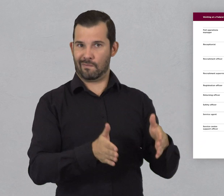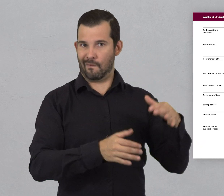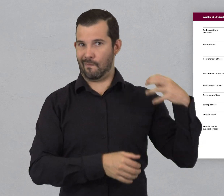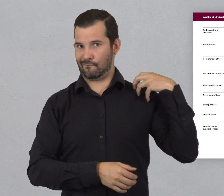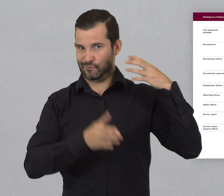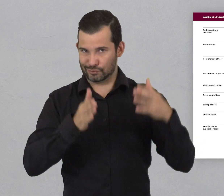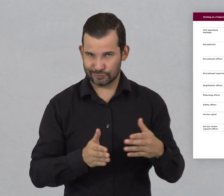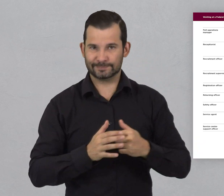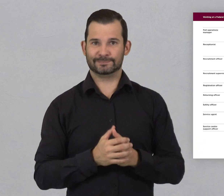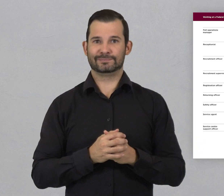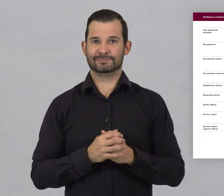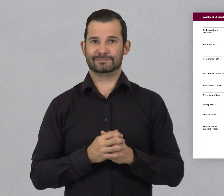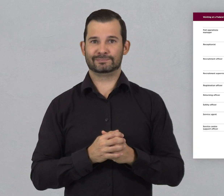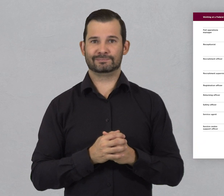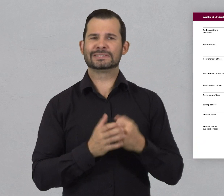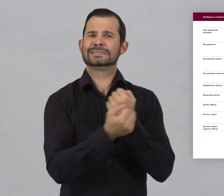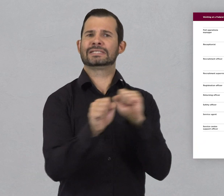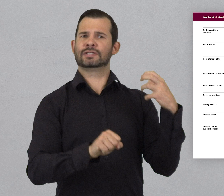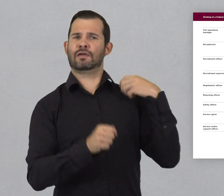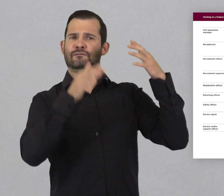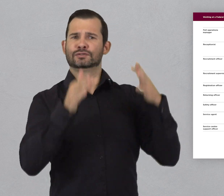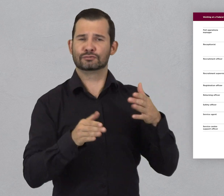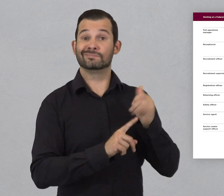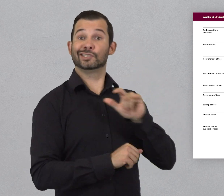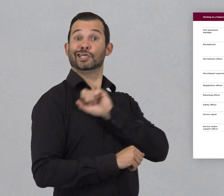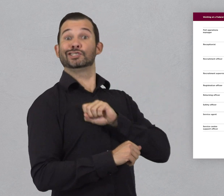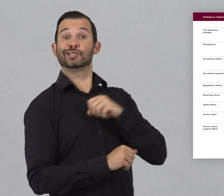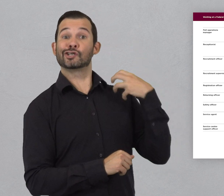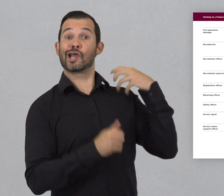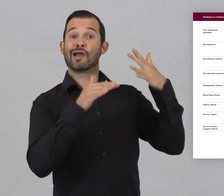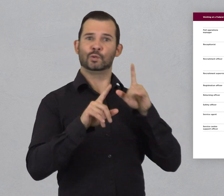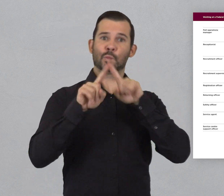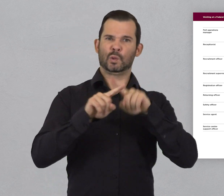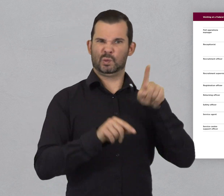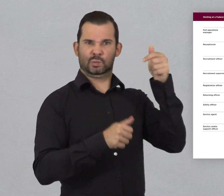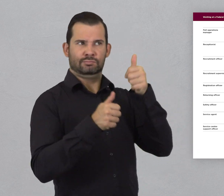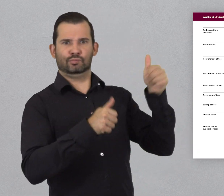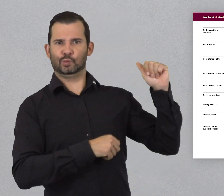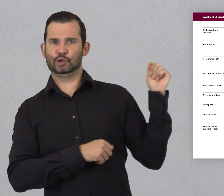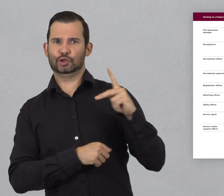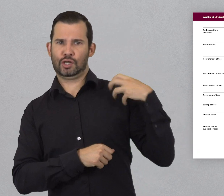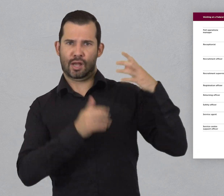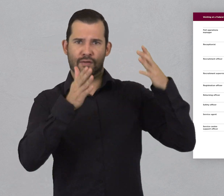Safety officer: The security officer reports to the returning officer. Security officers